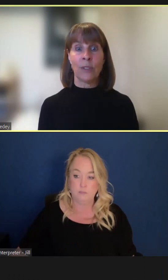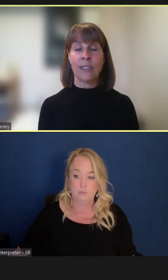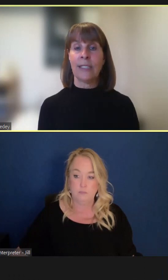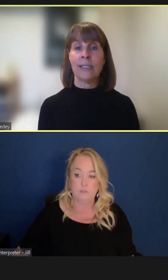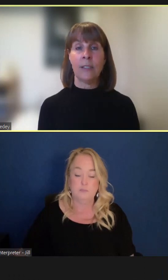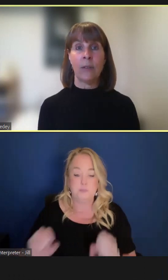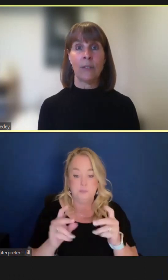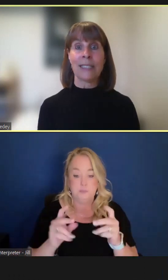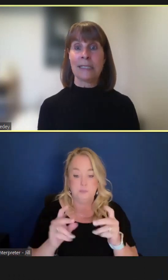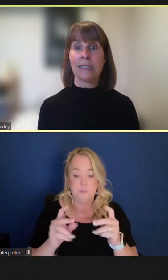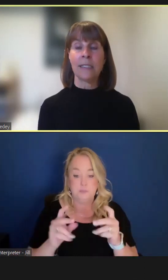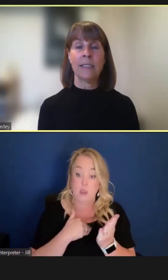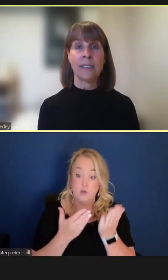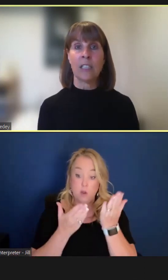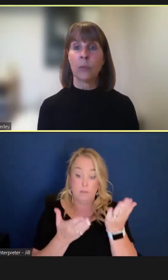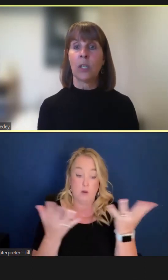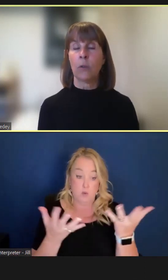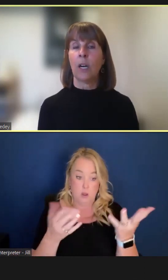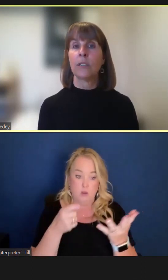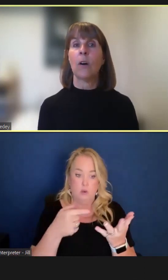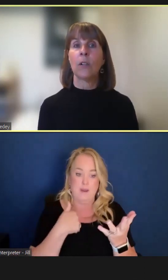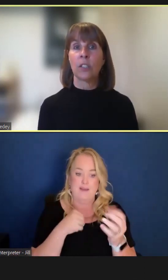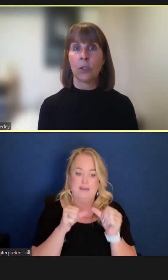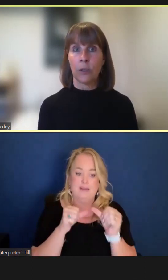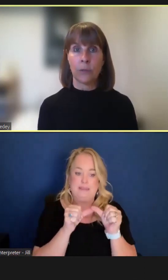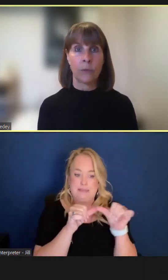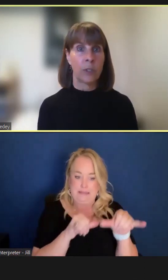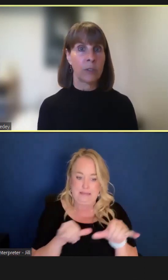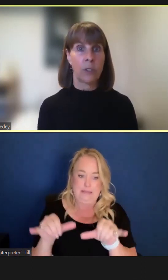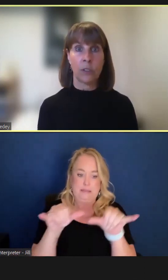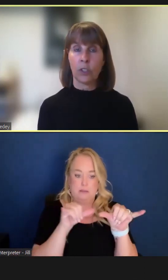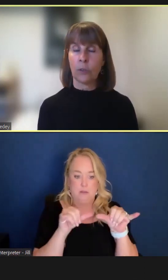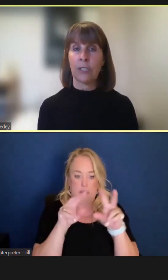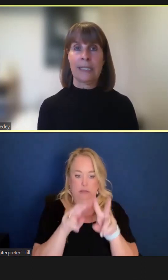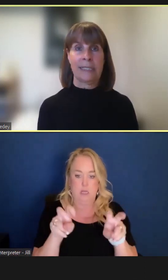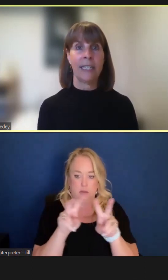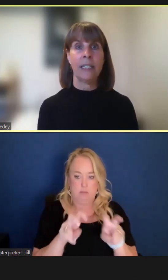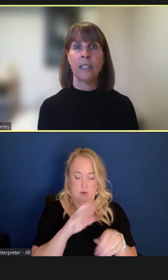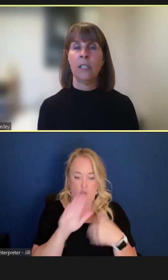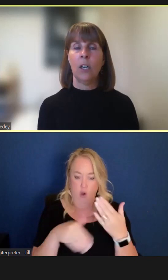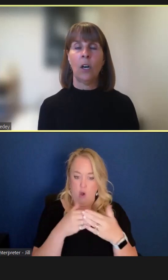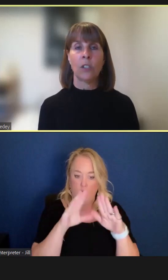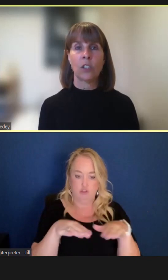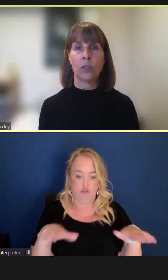that the you have a consistent assessment across all the children whether it's all the children in the state all the children in your